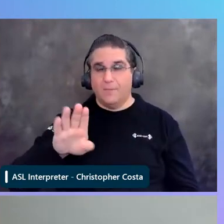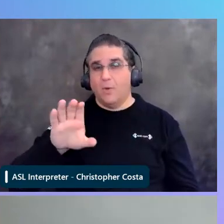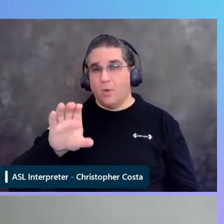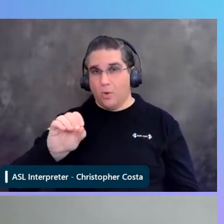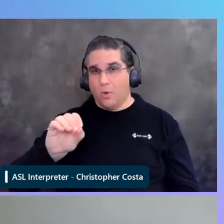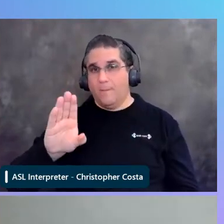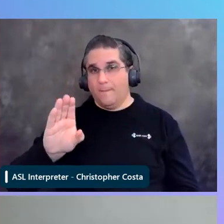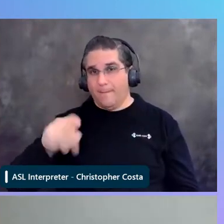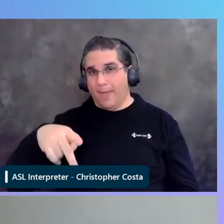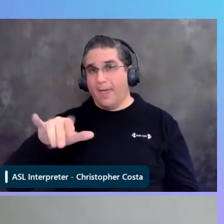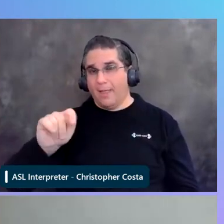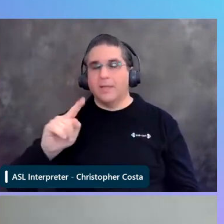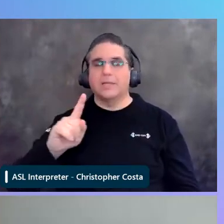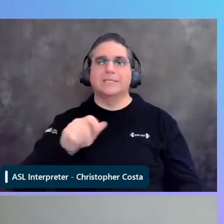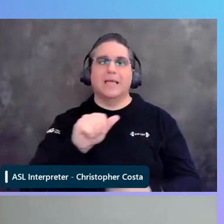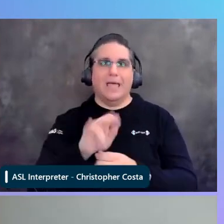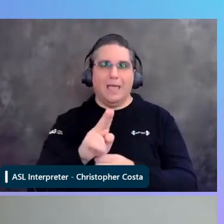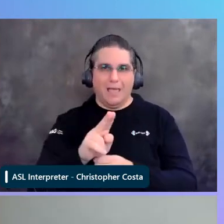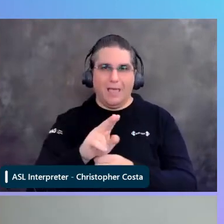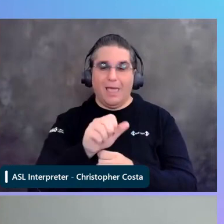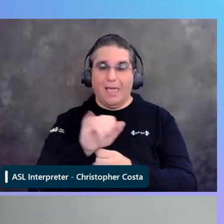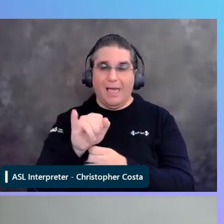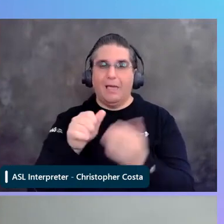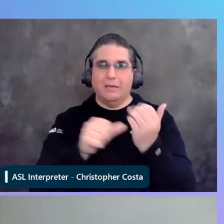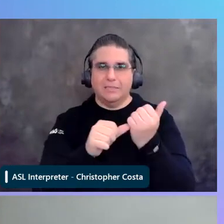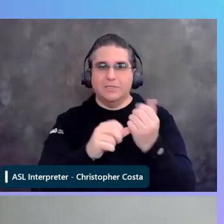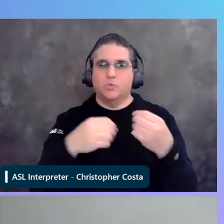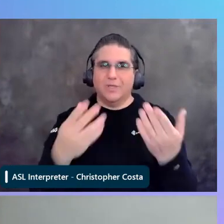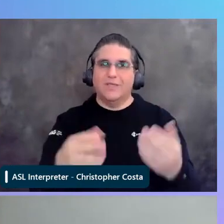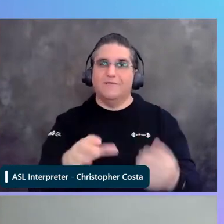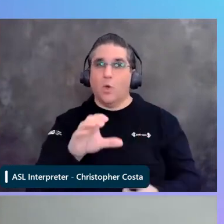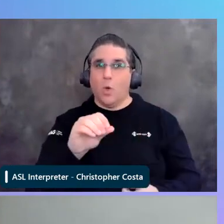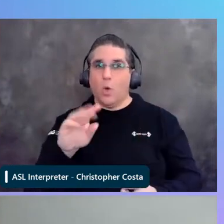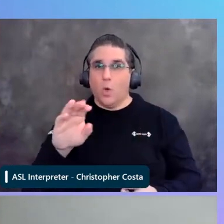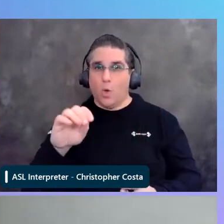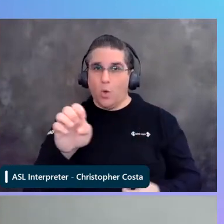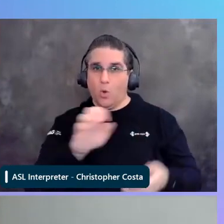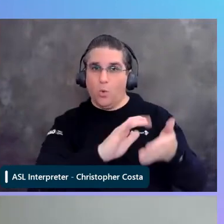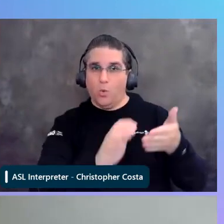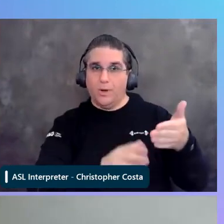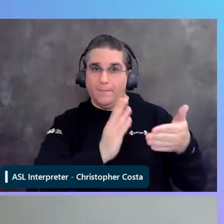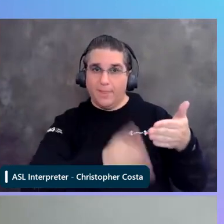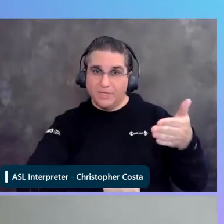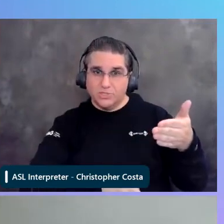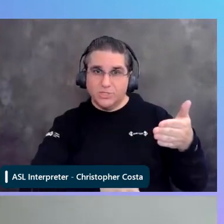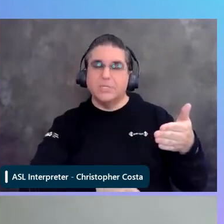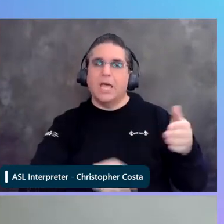is an AI coding assistant that provides code completions and actionable, actionable suggestions by analyzing code